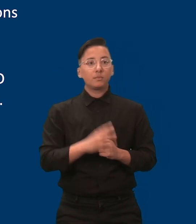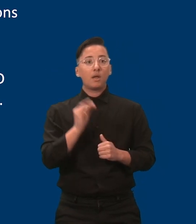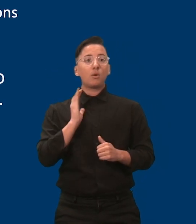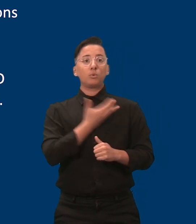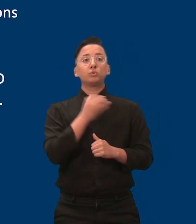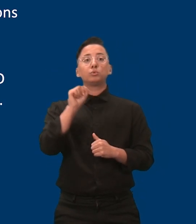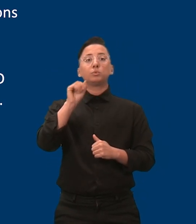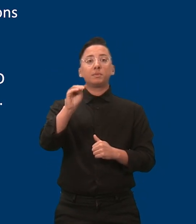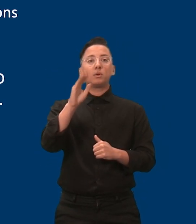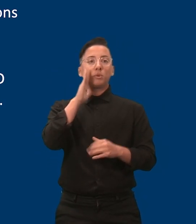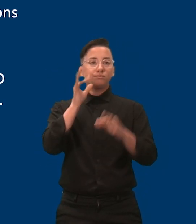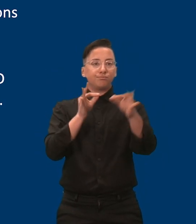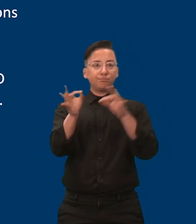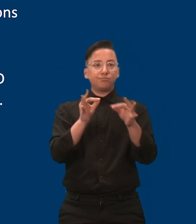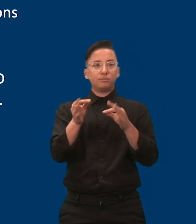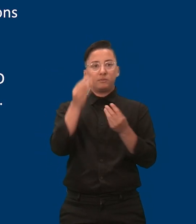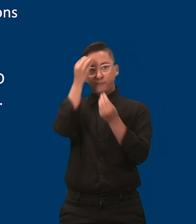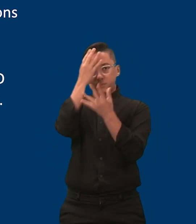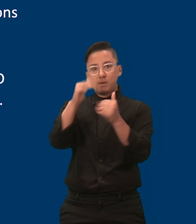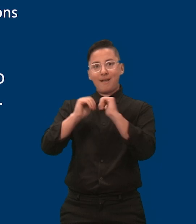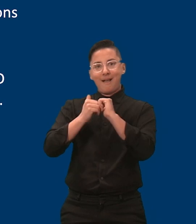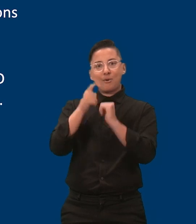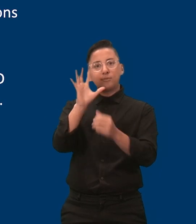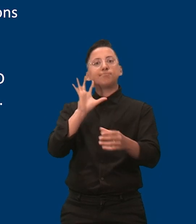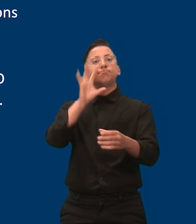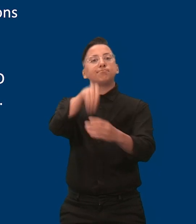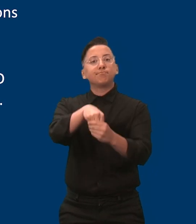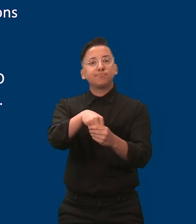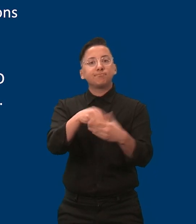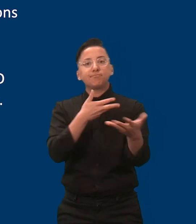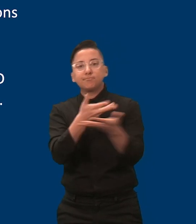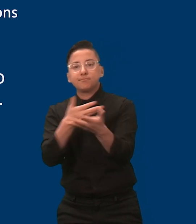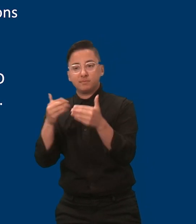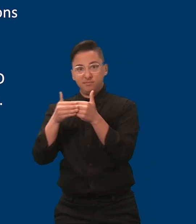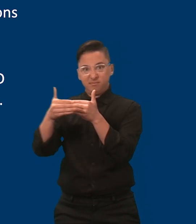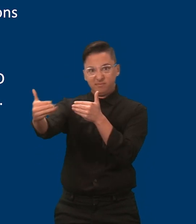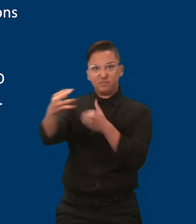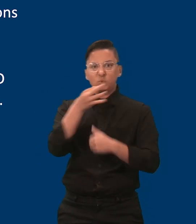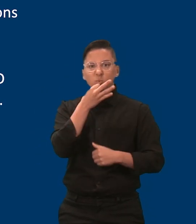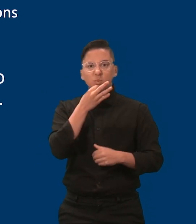to participate in the upcoming MCD community conversations